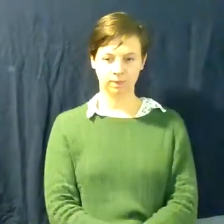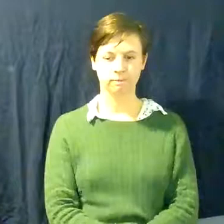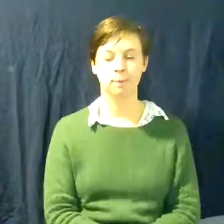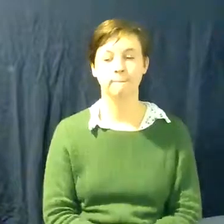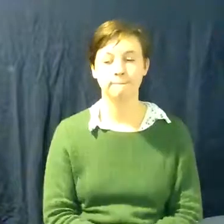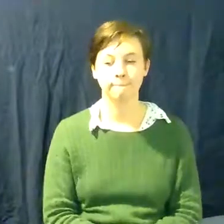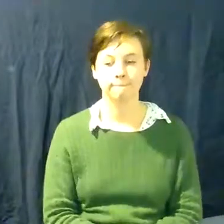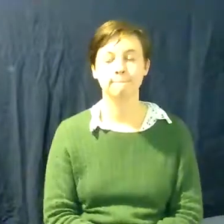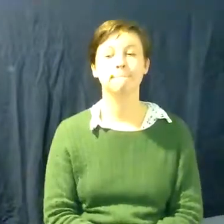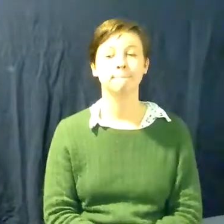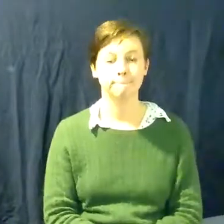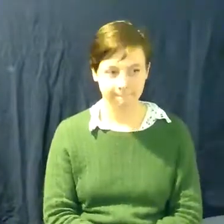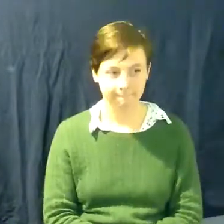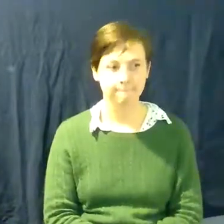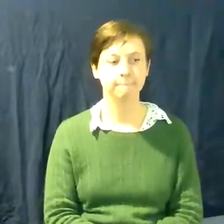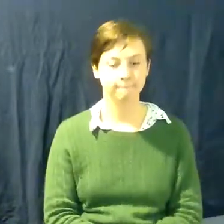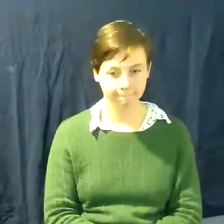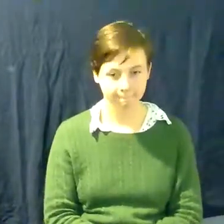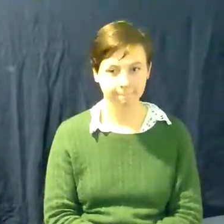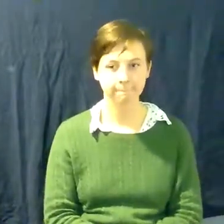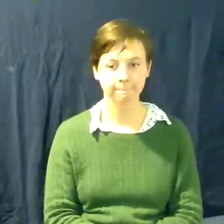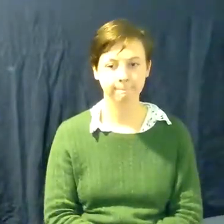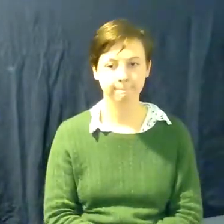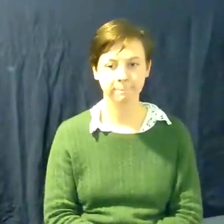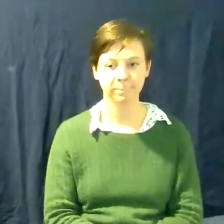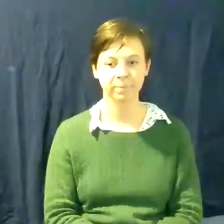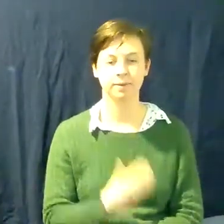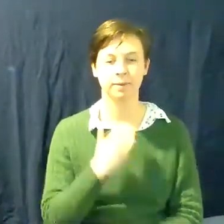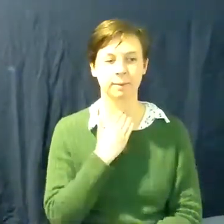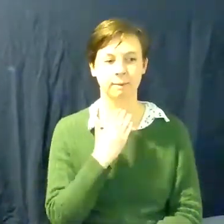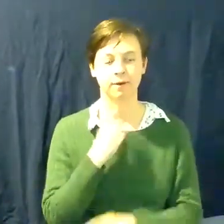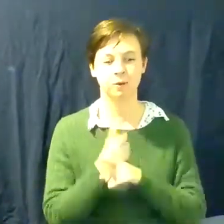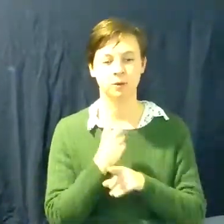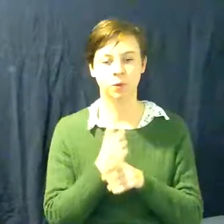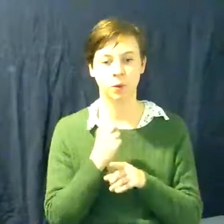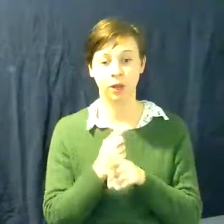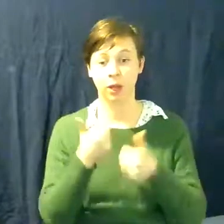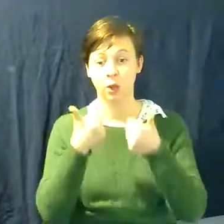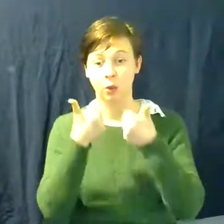of a deafblind person who speaks, will there be interpreters covered within the program